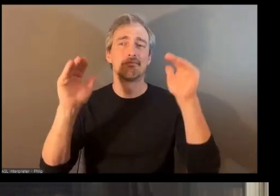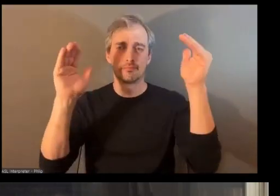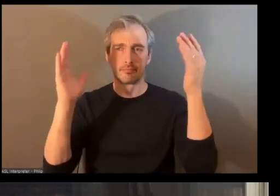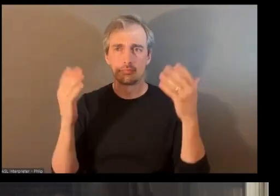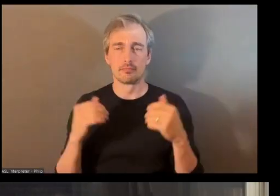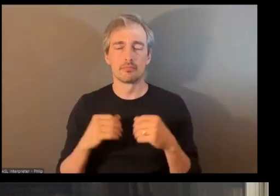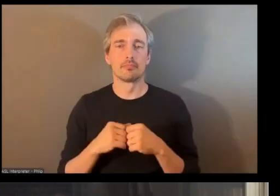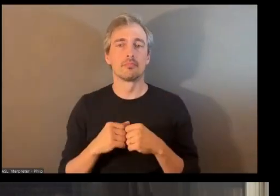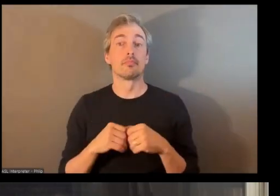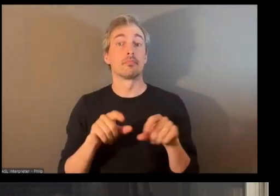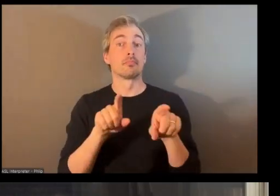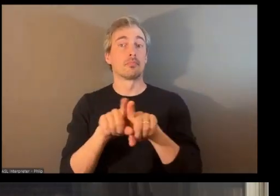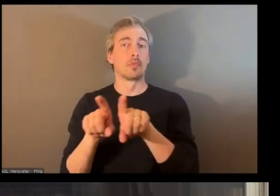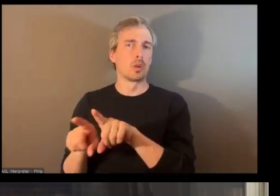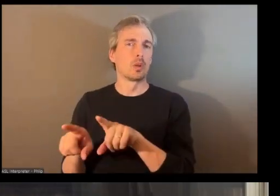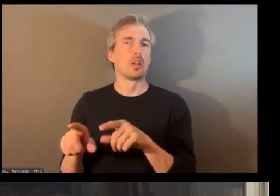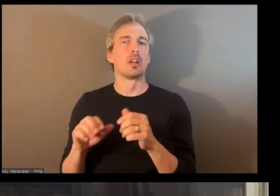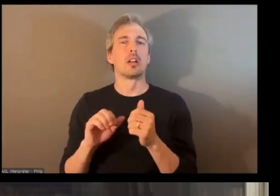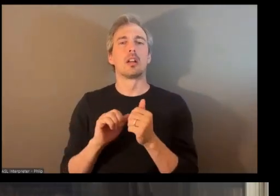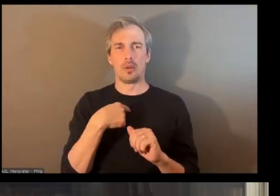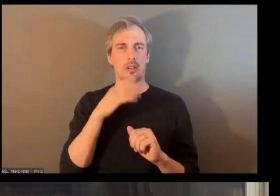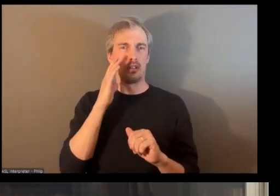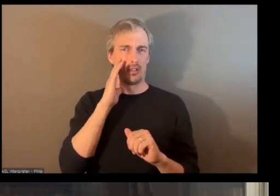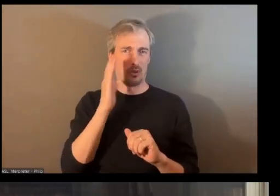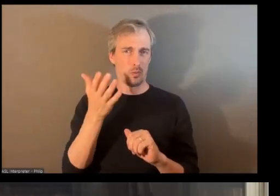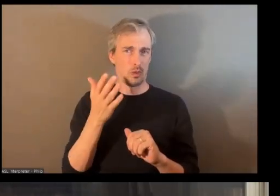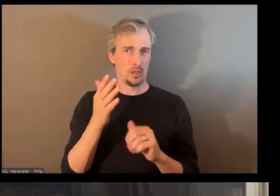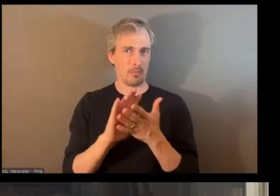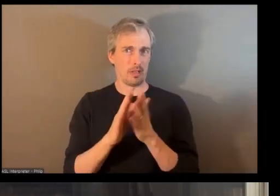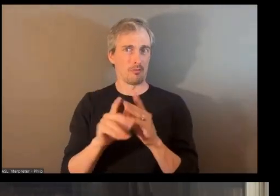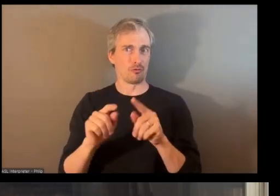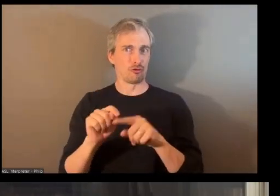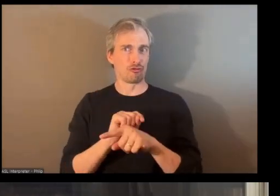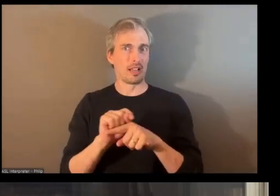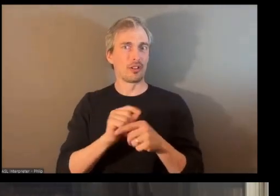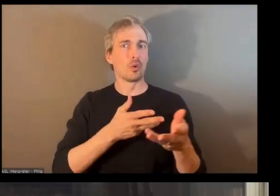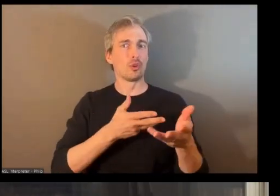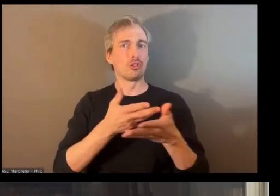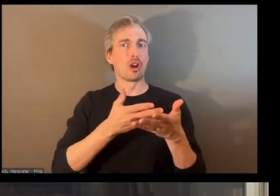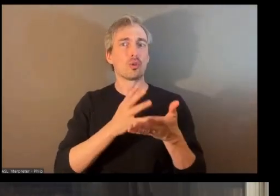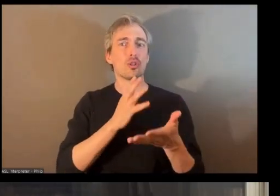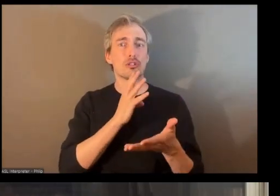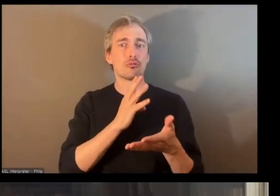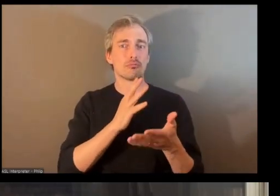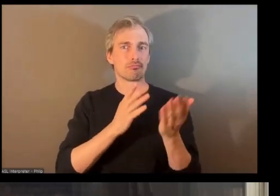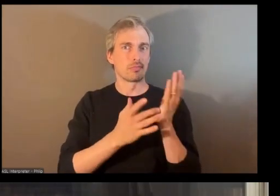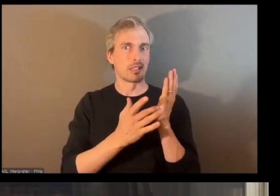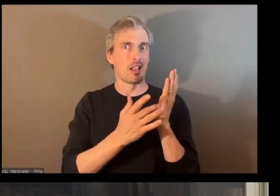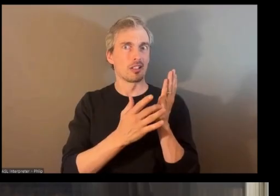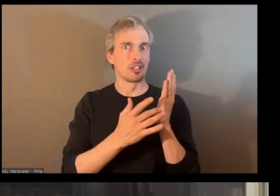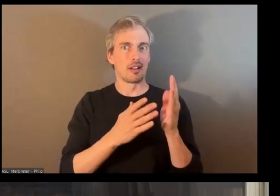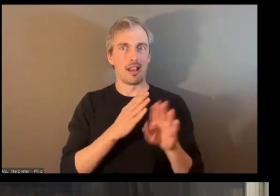after years of interacting with AI? Right? And you need to be clear, talking to ChatGPT.